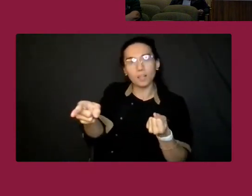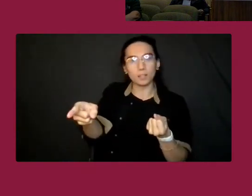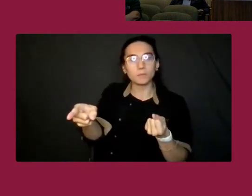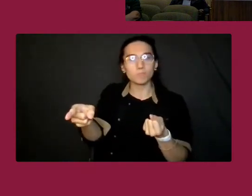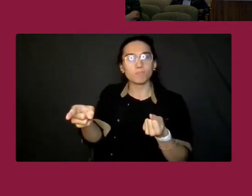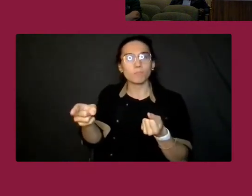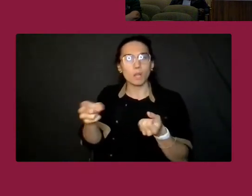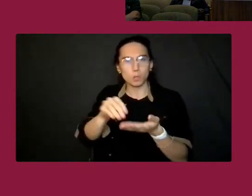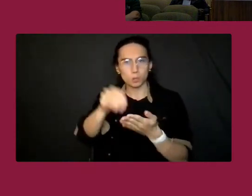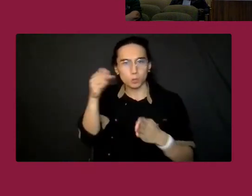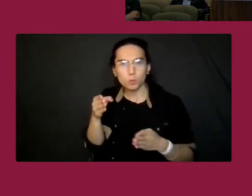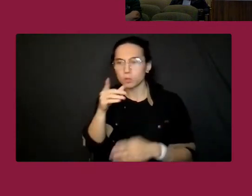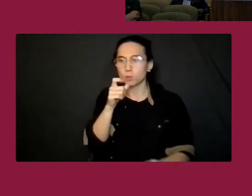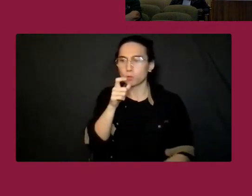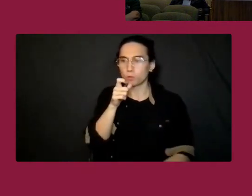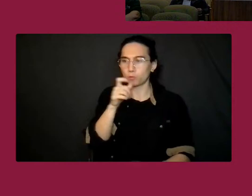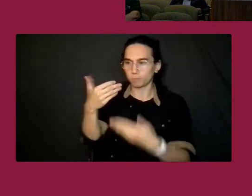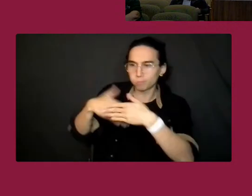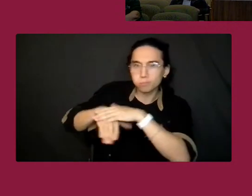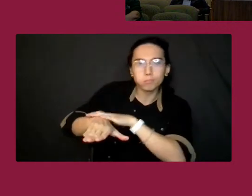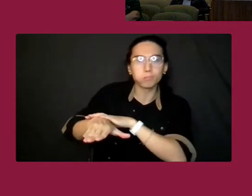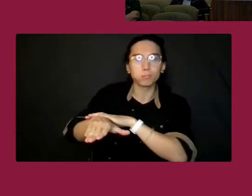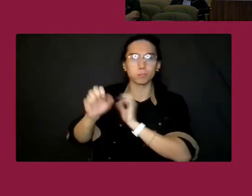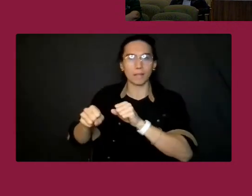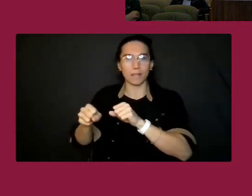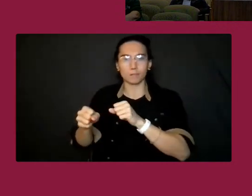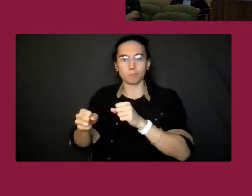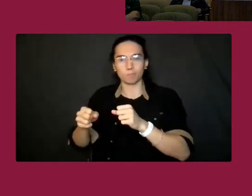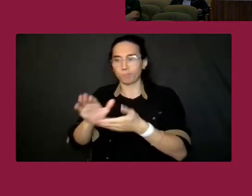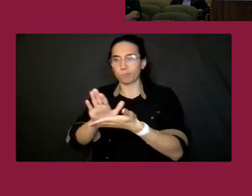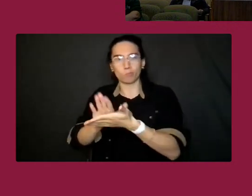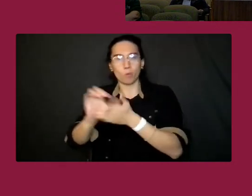are allowed to serve is constricted, um,